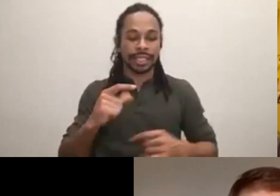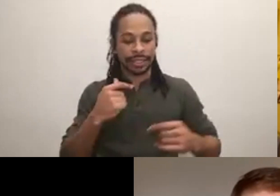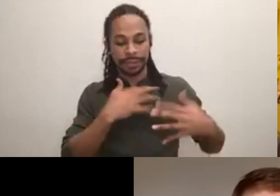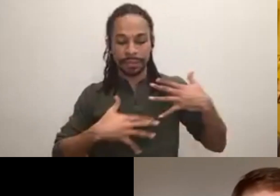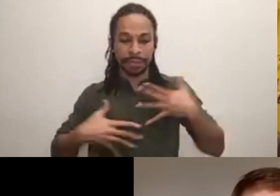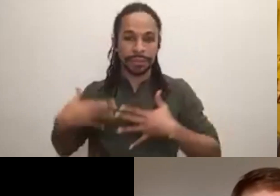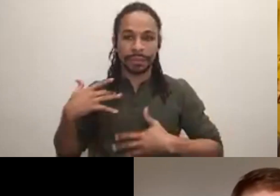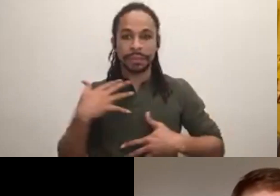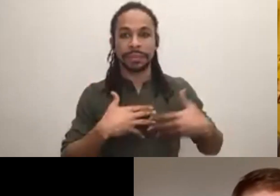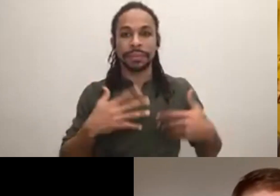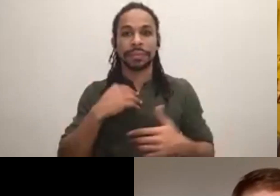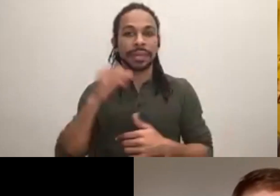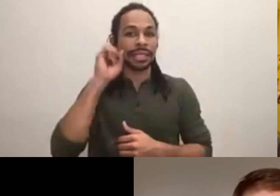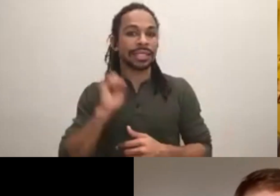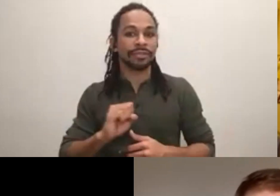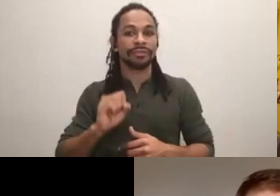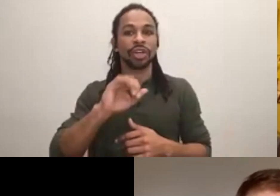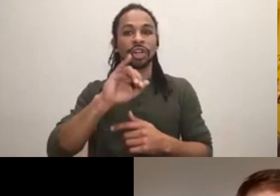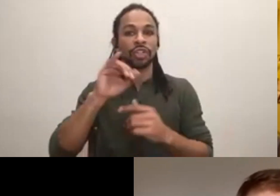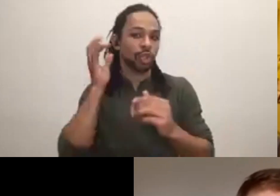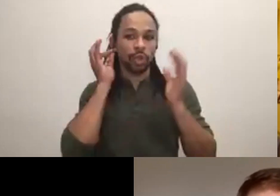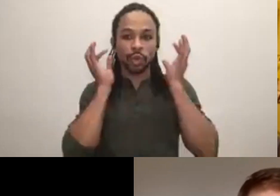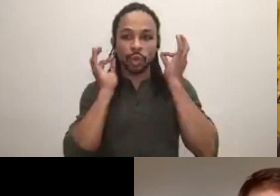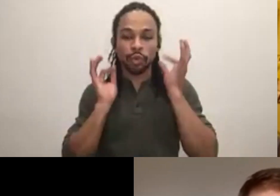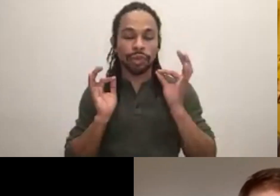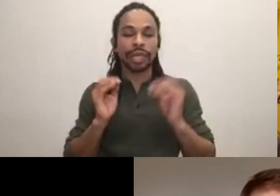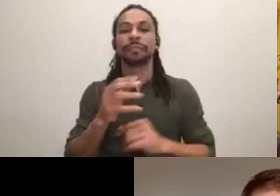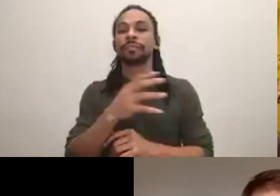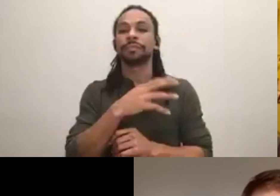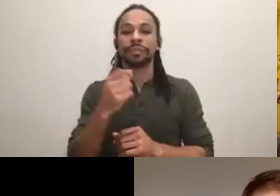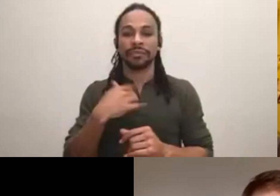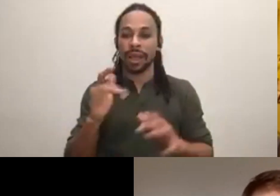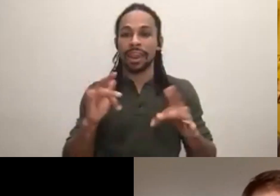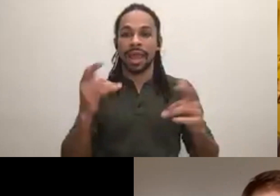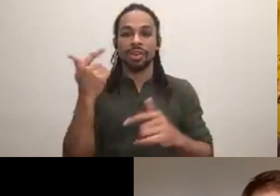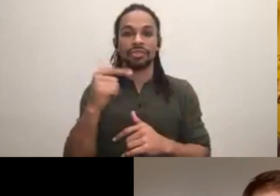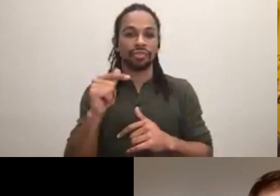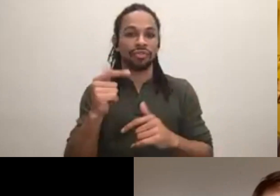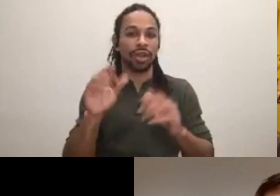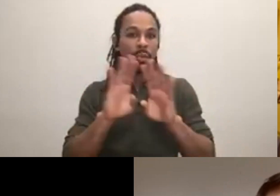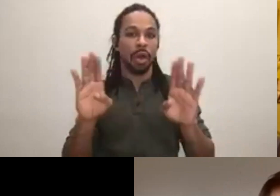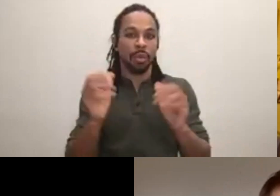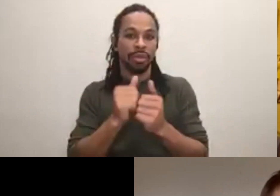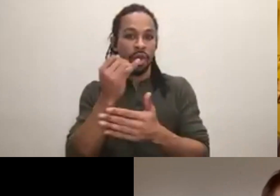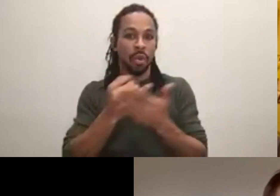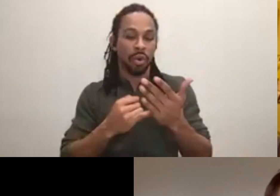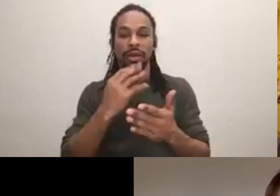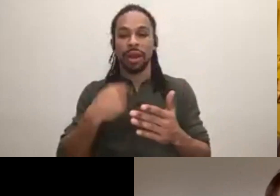silver jewelry and behind me is a light green wall with artwork and I use she/ her pronouns.